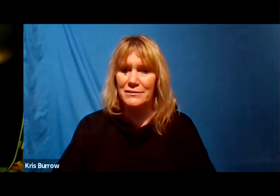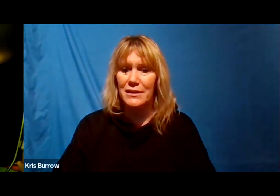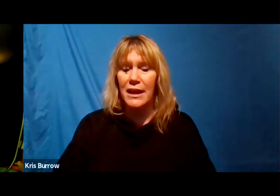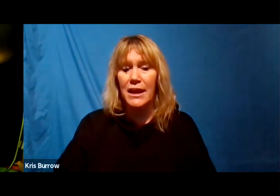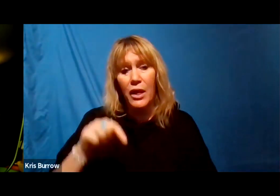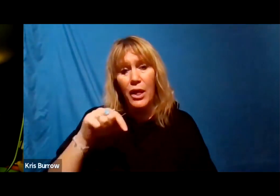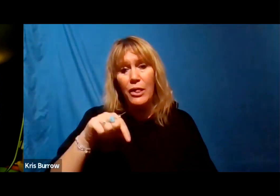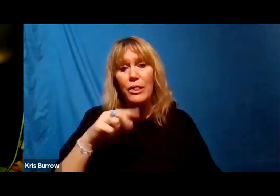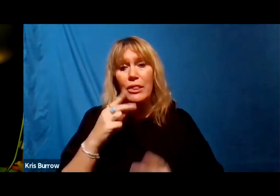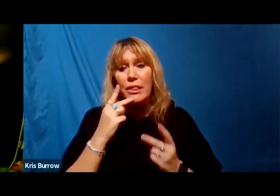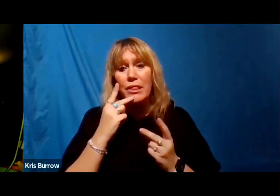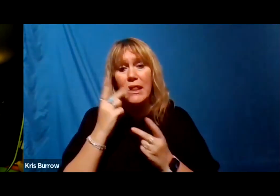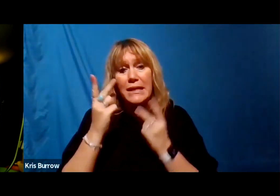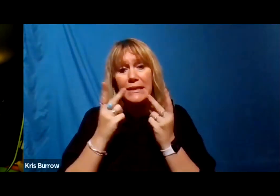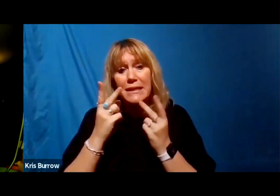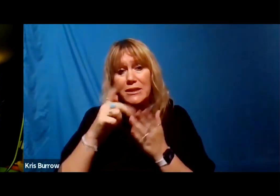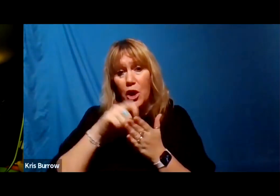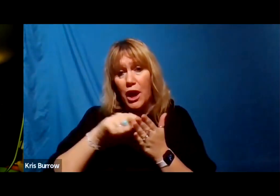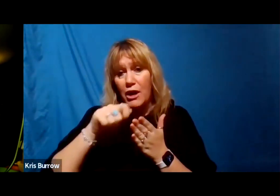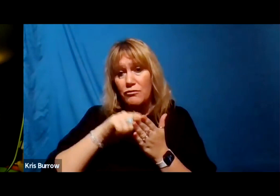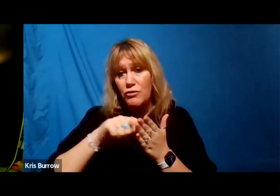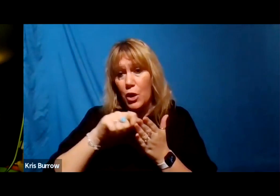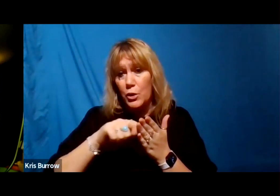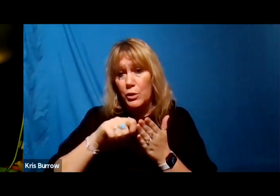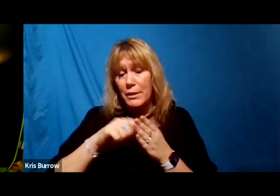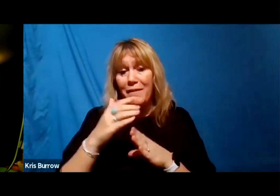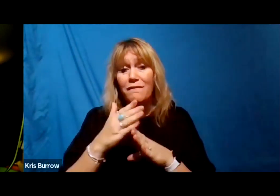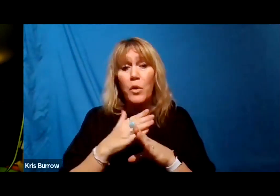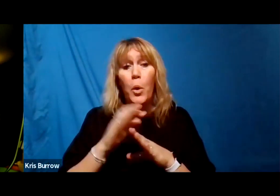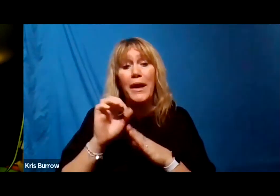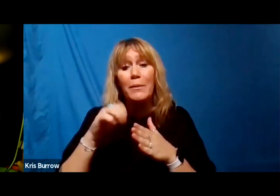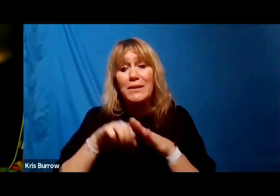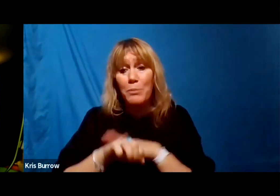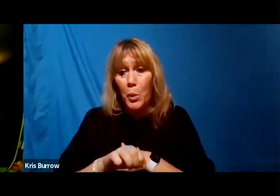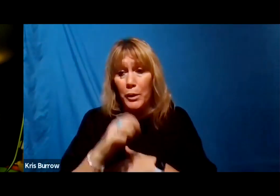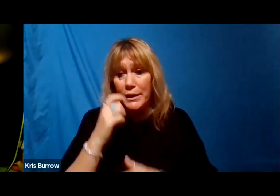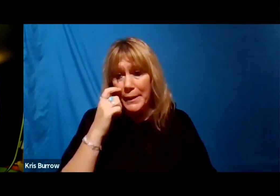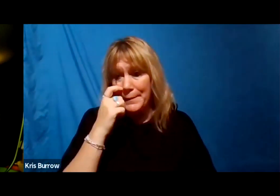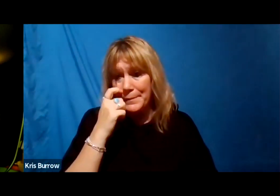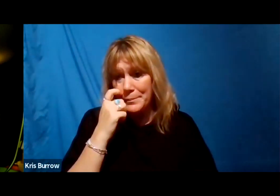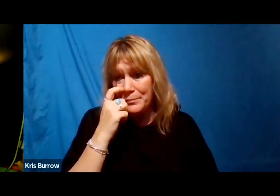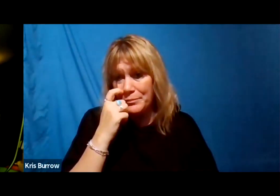one from the album again, without any